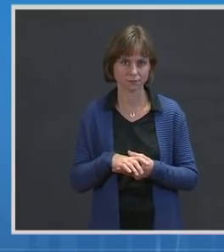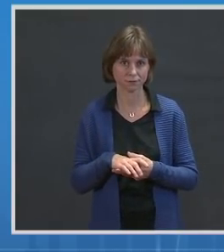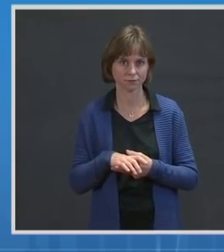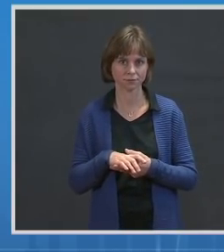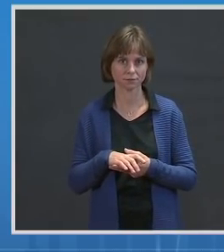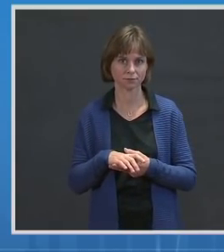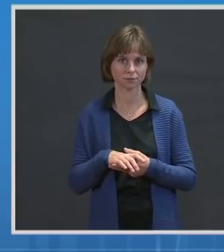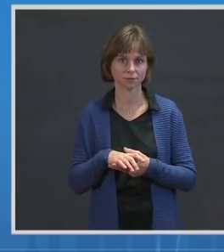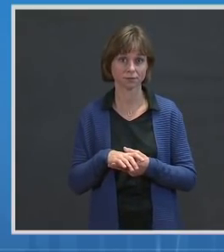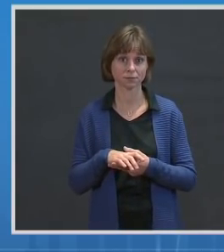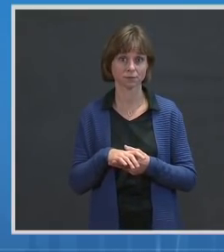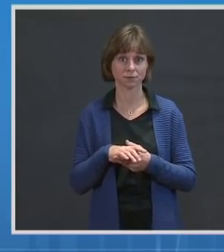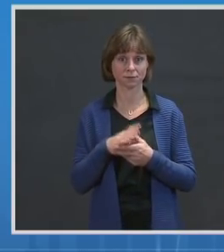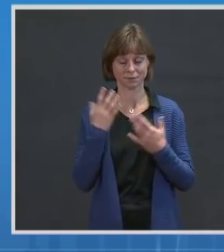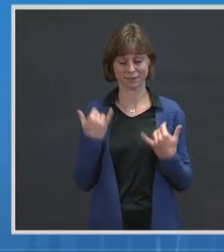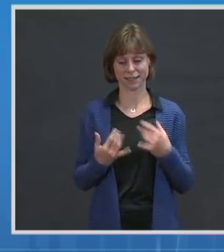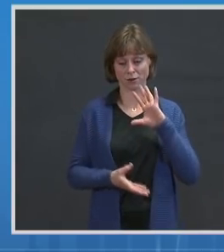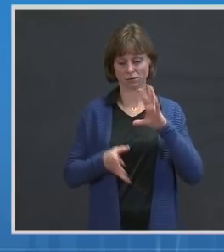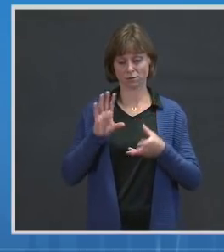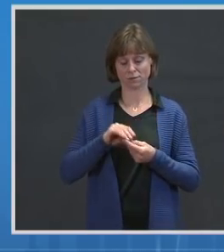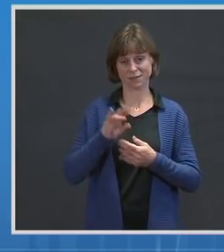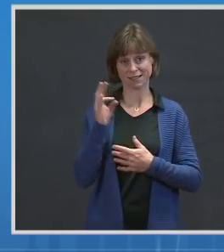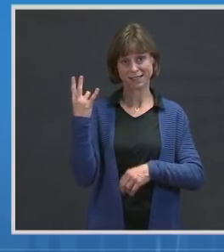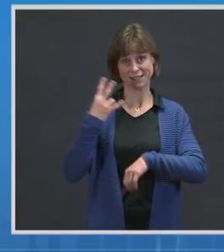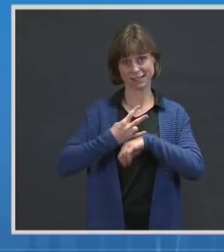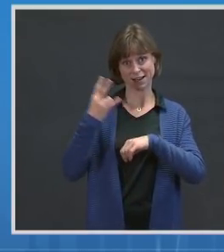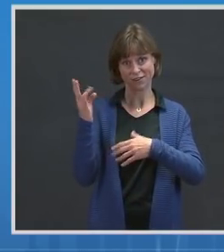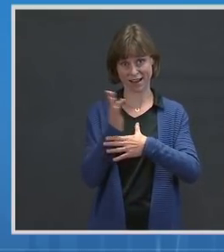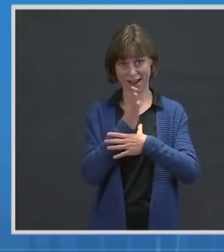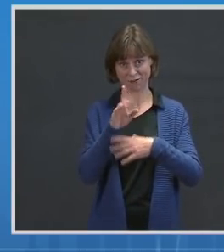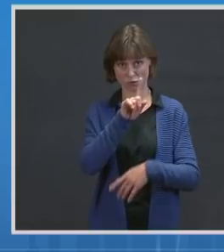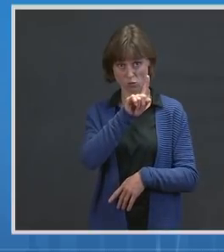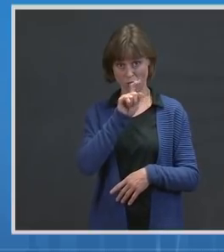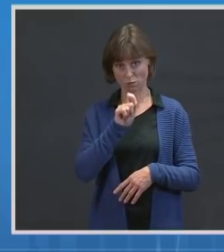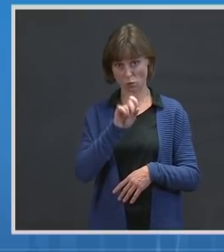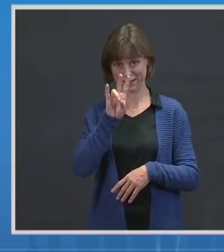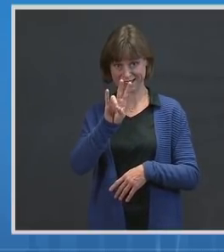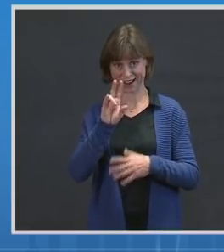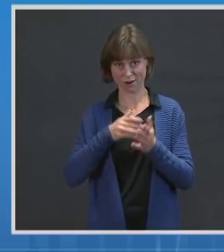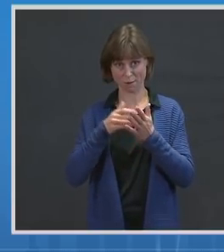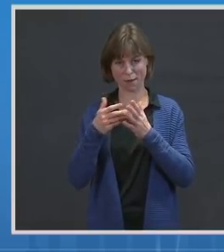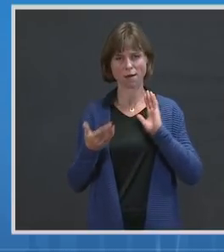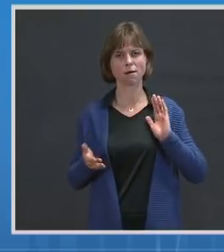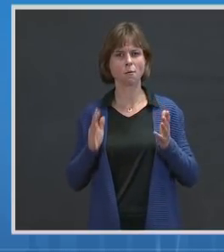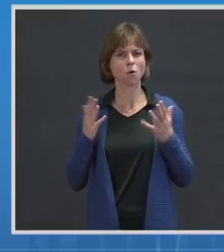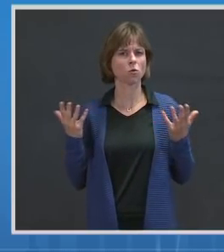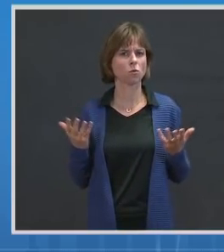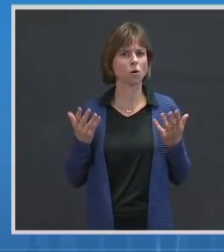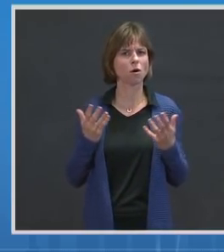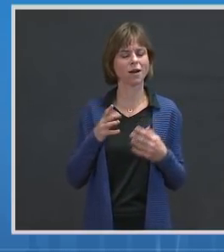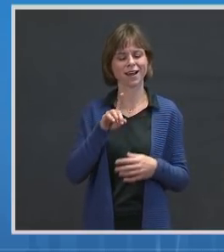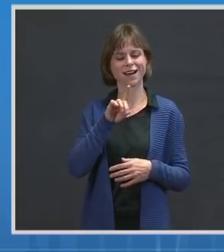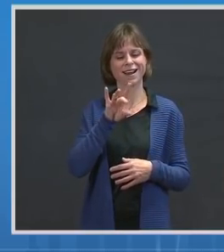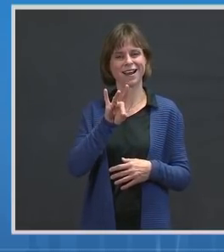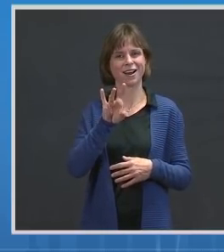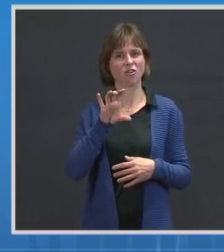Our seven-day daily average of 1.7 million compares to an average of 892,000 the week